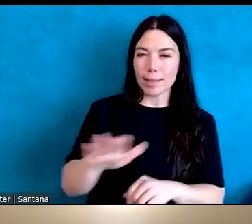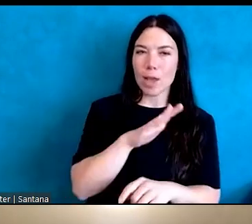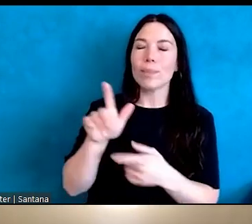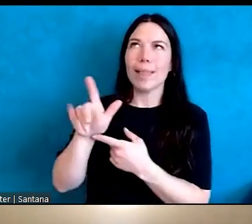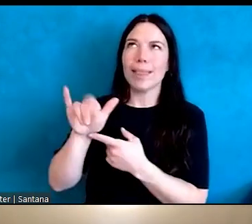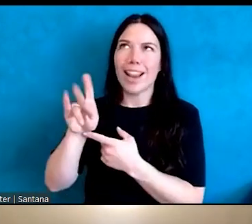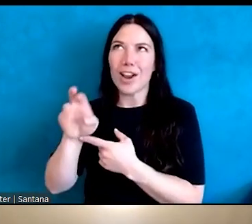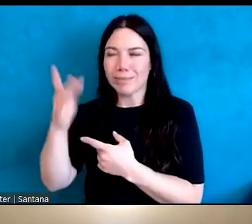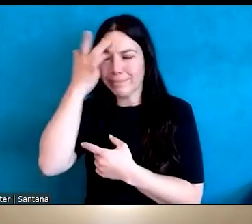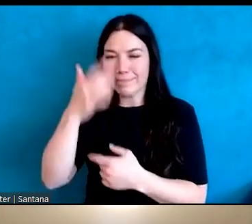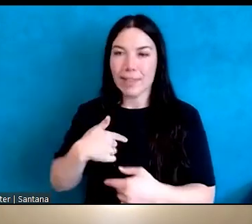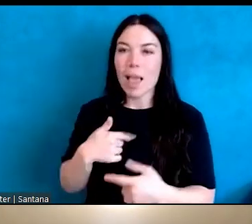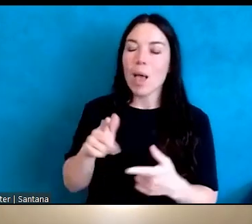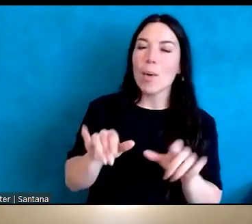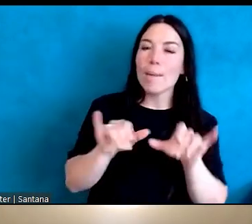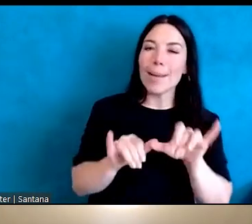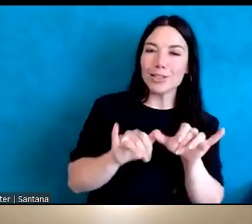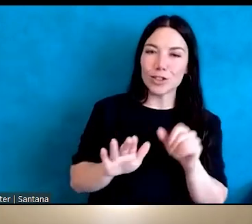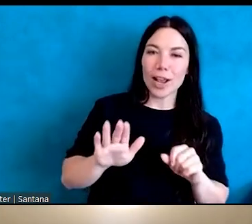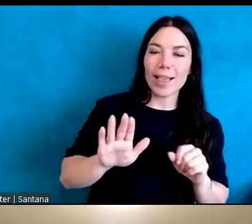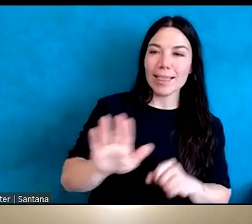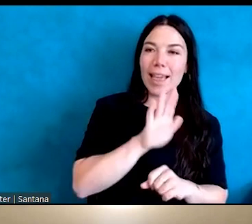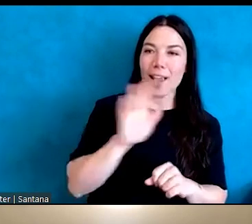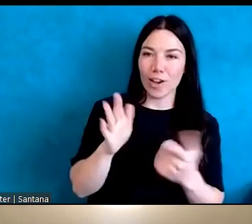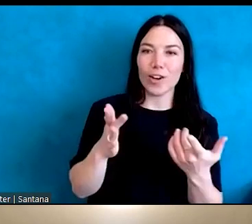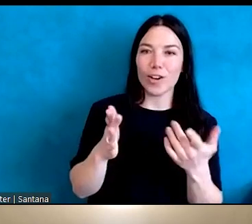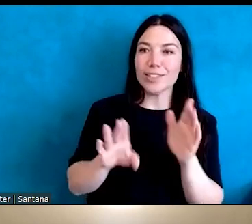Some of you know about LENA, but for those of you who don't, I'll give you a brief explanation.